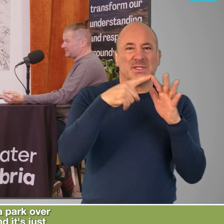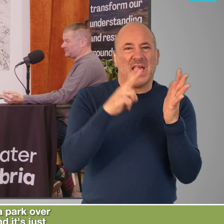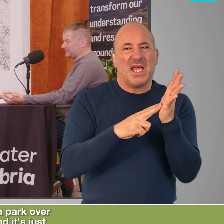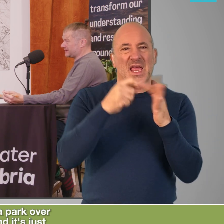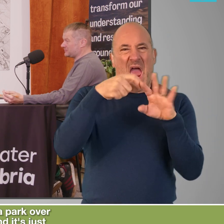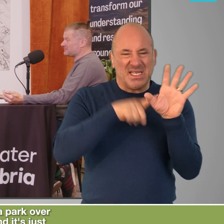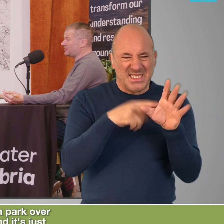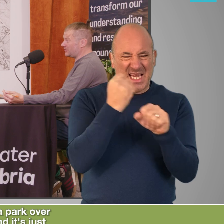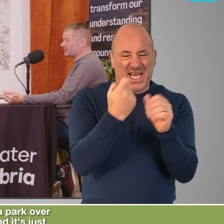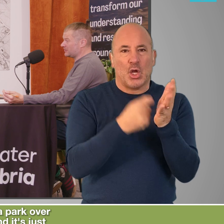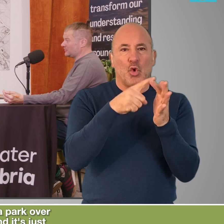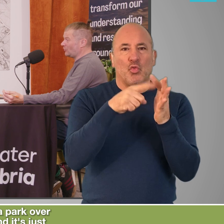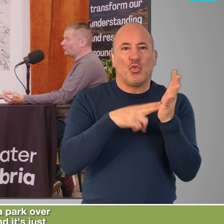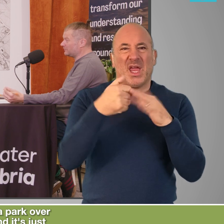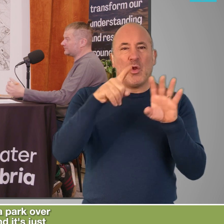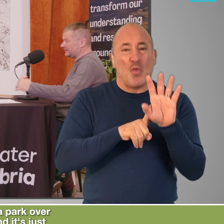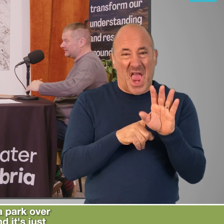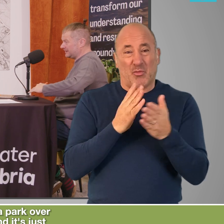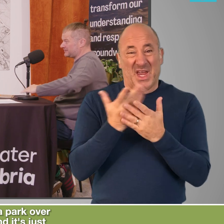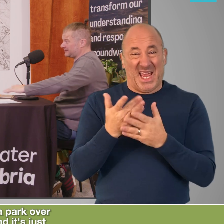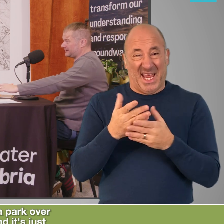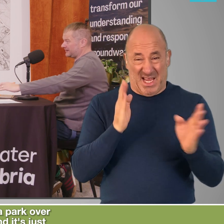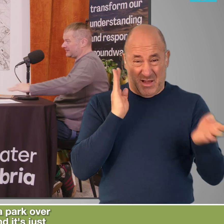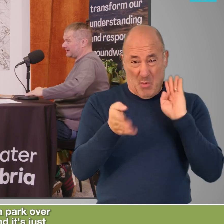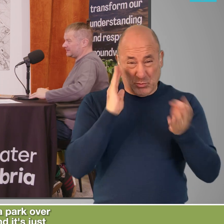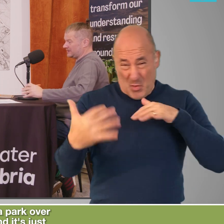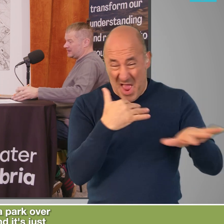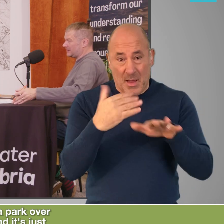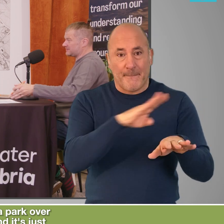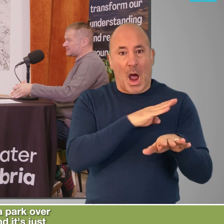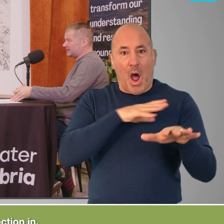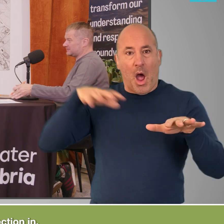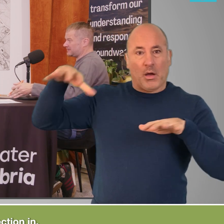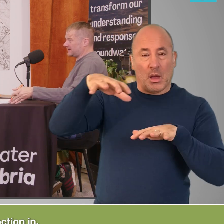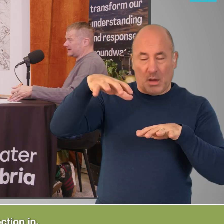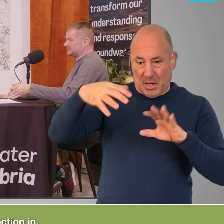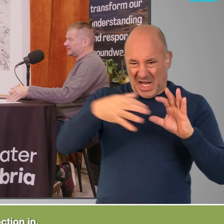So basically it was a park over the interstate 95 and it's just allowed disconnection in.